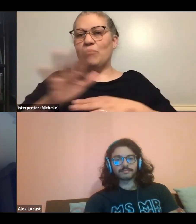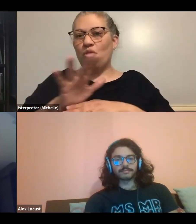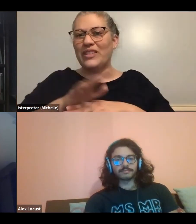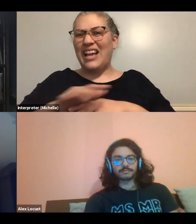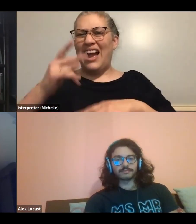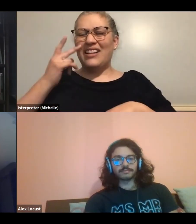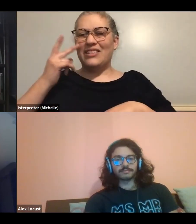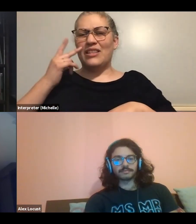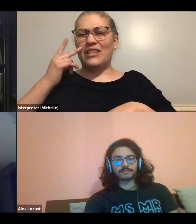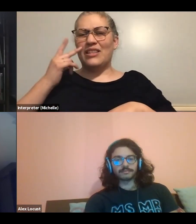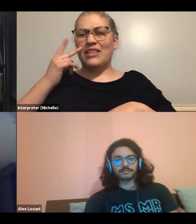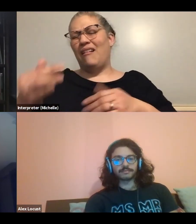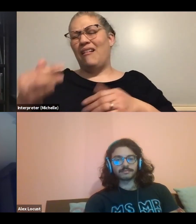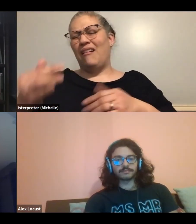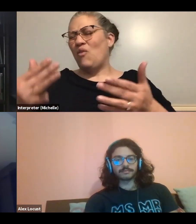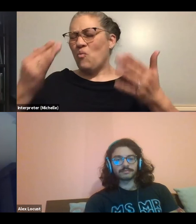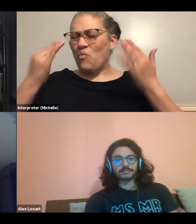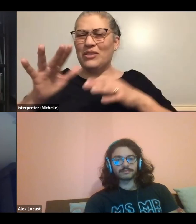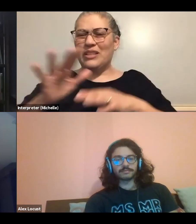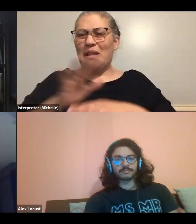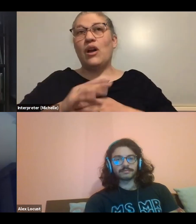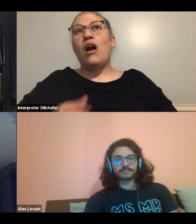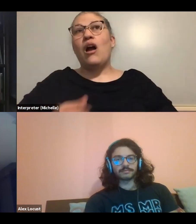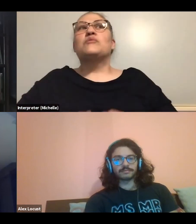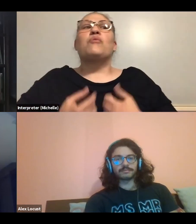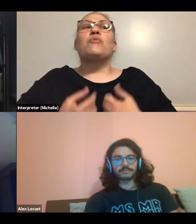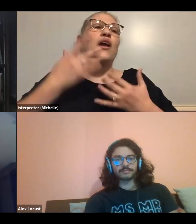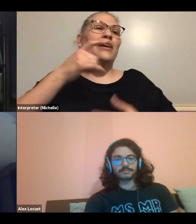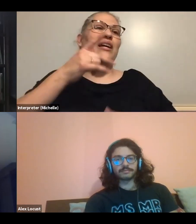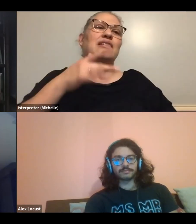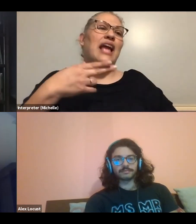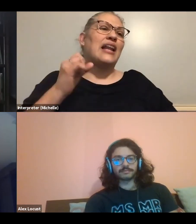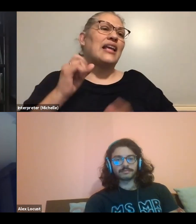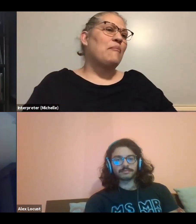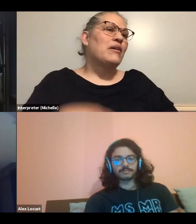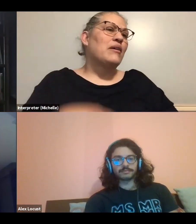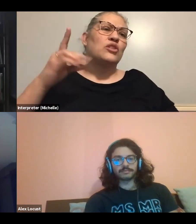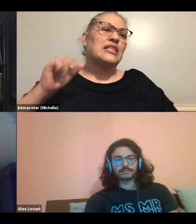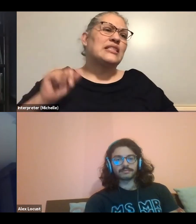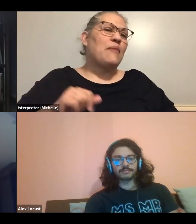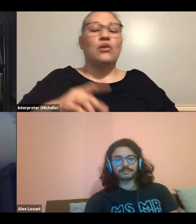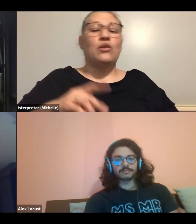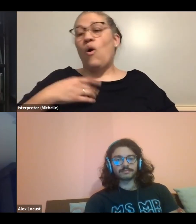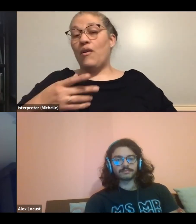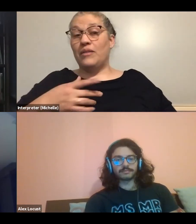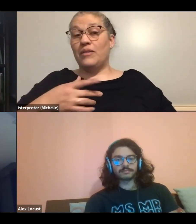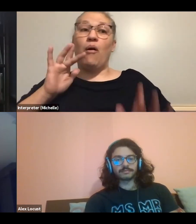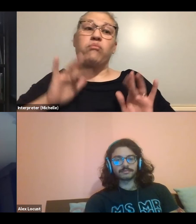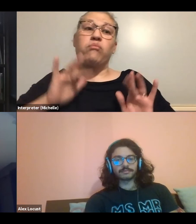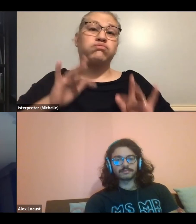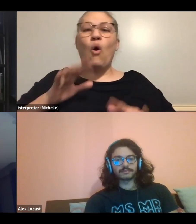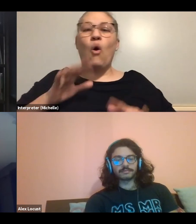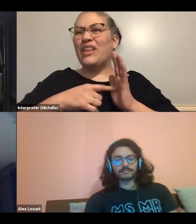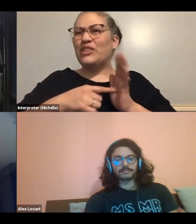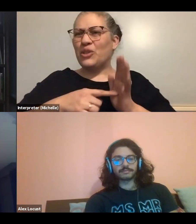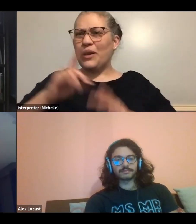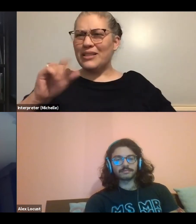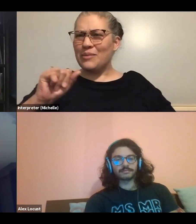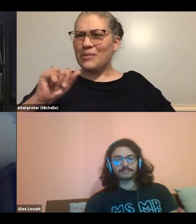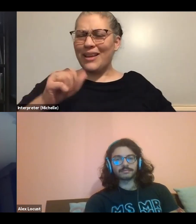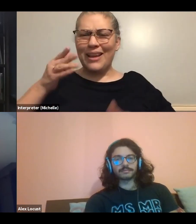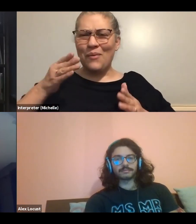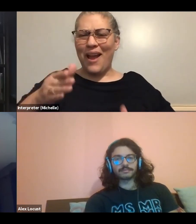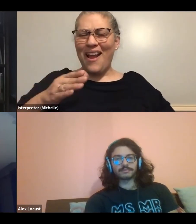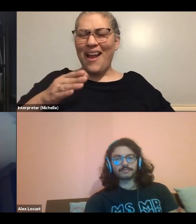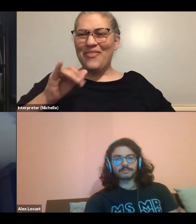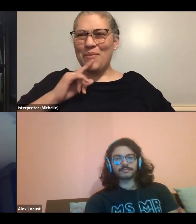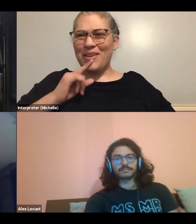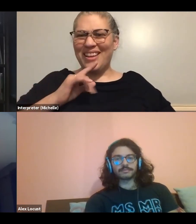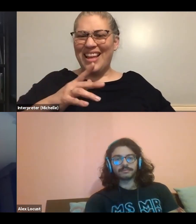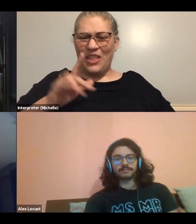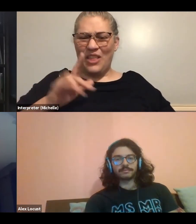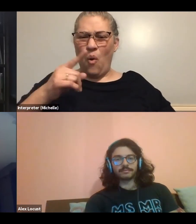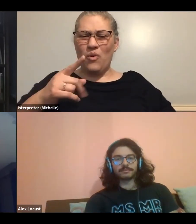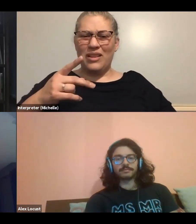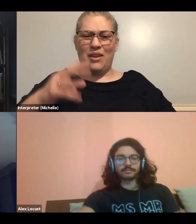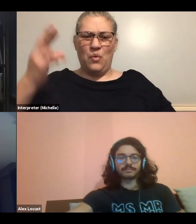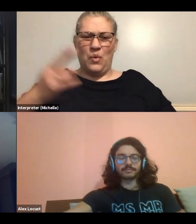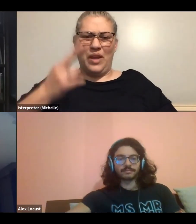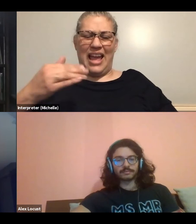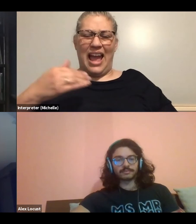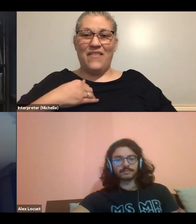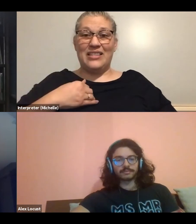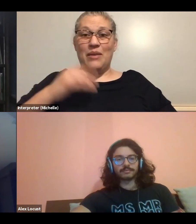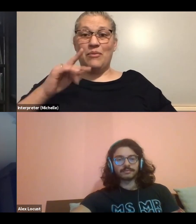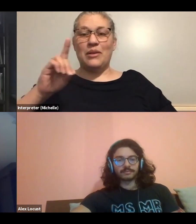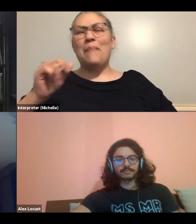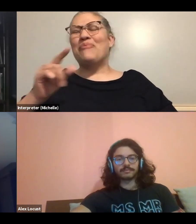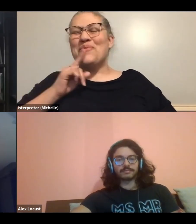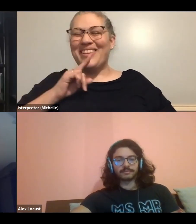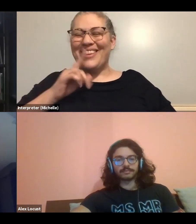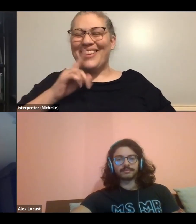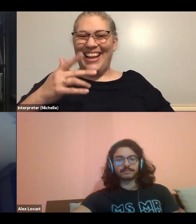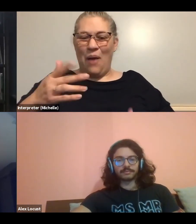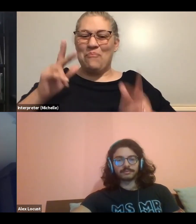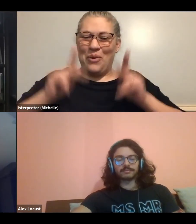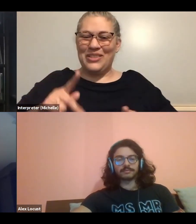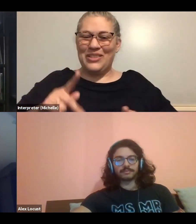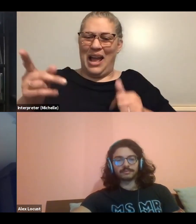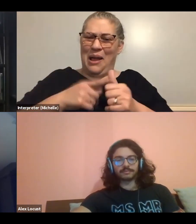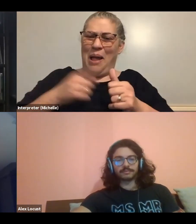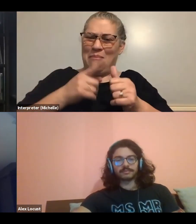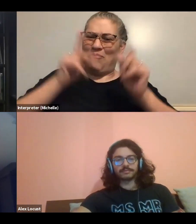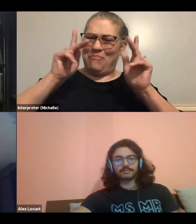Matthew Alaniz: We find a healthier balance, now we can show more disability films that have a strong narrative that have just a strong personal journey personal story to tell that could open up you know able able bodied people's minds, as well as the disabled community.